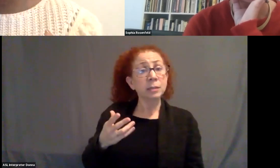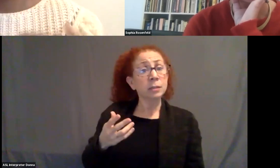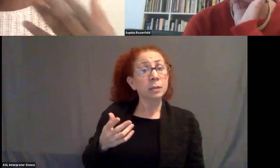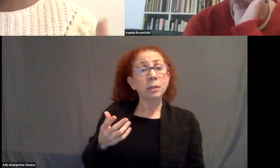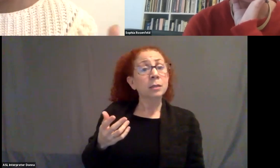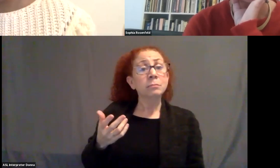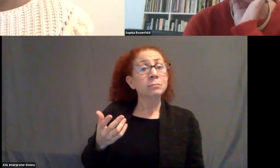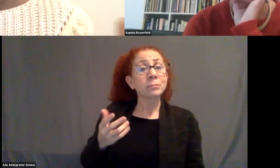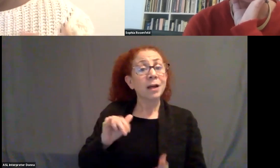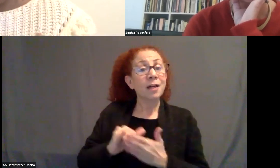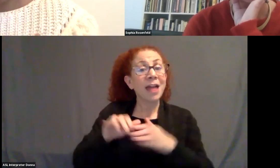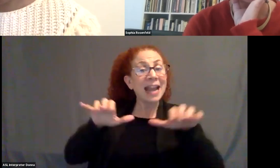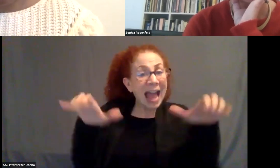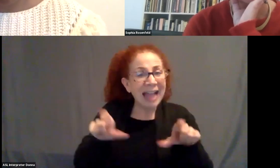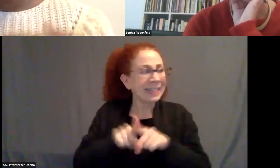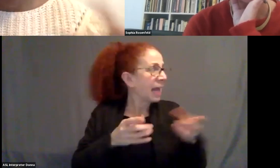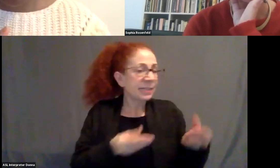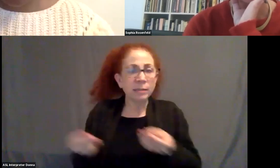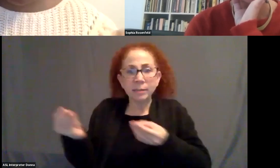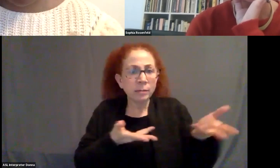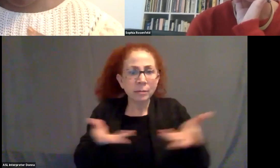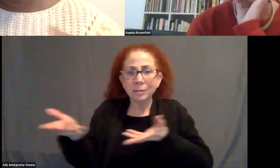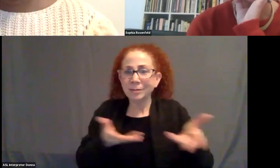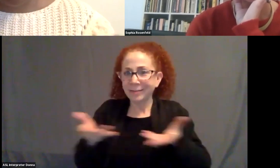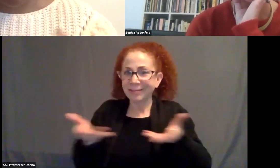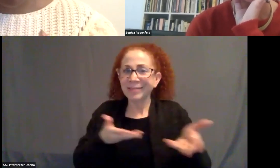the acting as an intermediary, mediating the experience